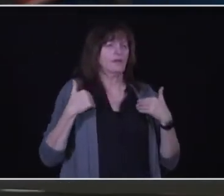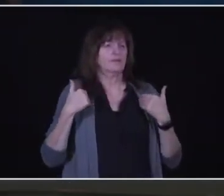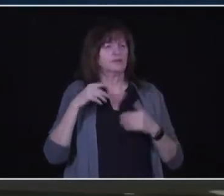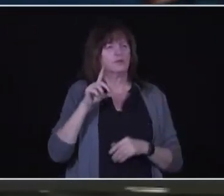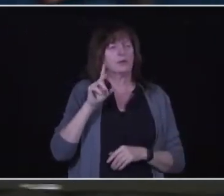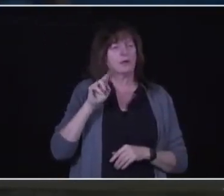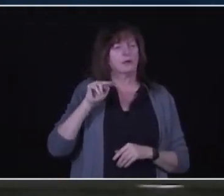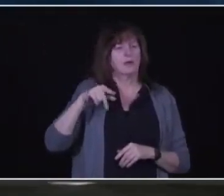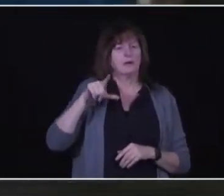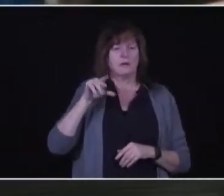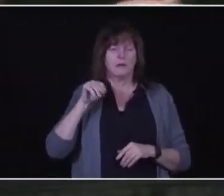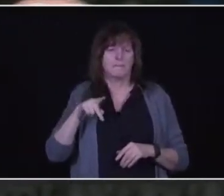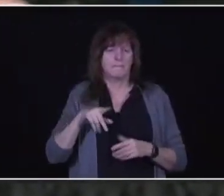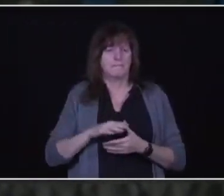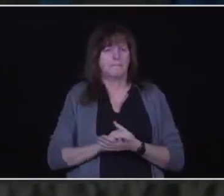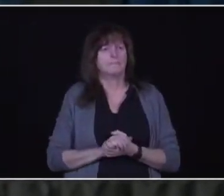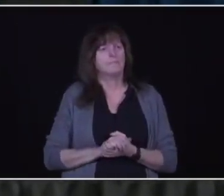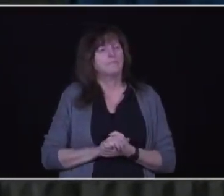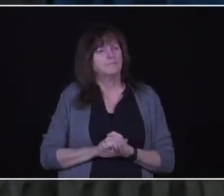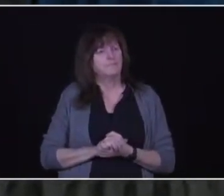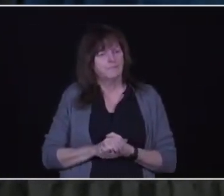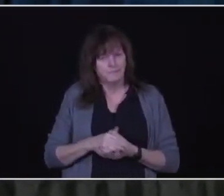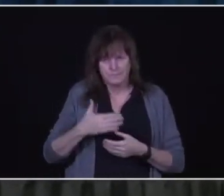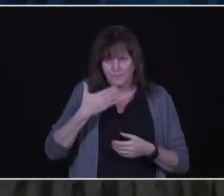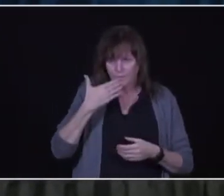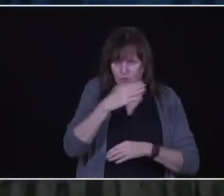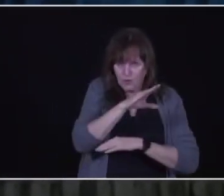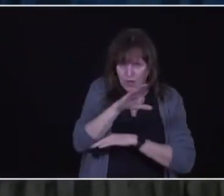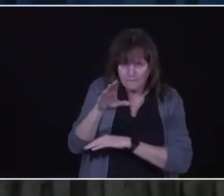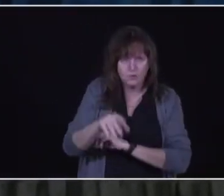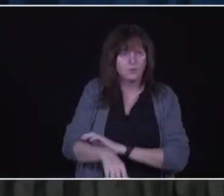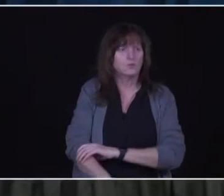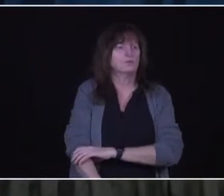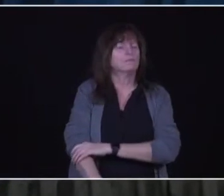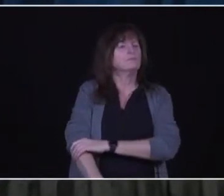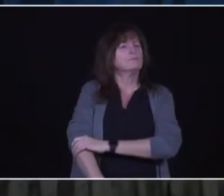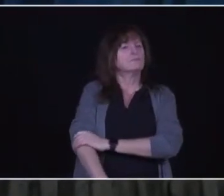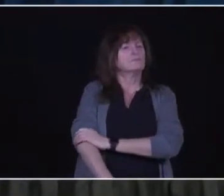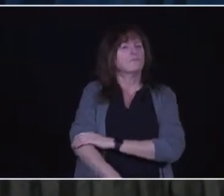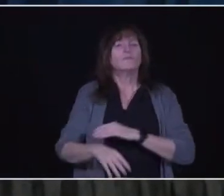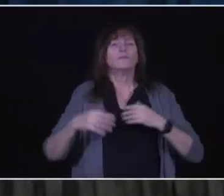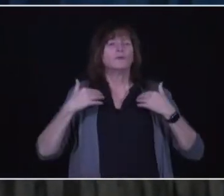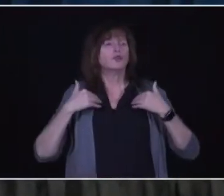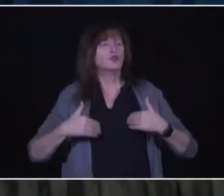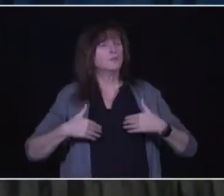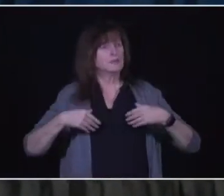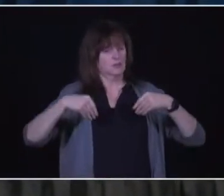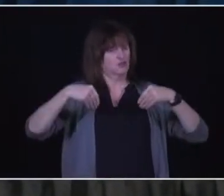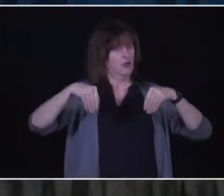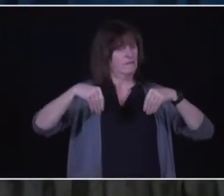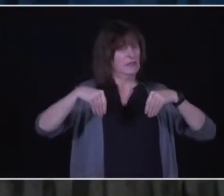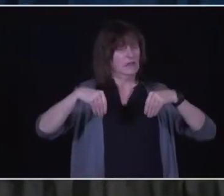Good afternoon and thank you. Tragically human trafficking has become a growing threat to women,